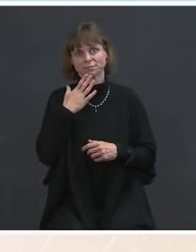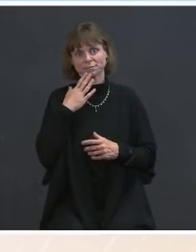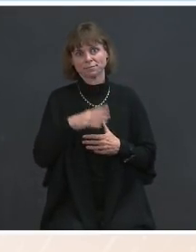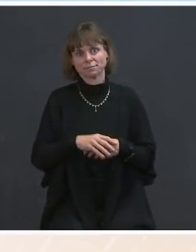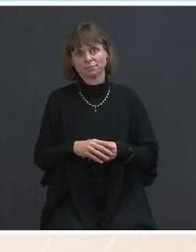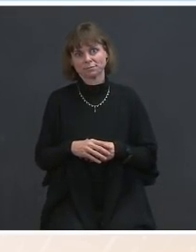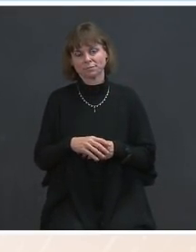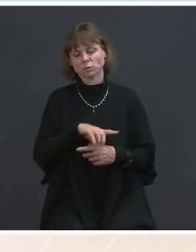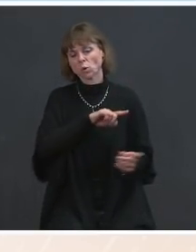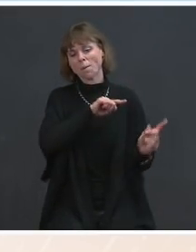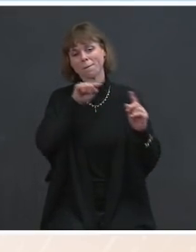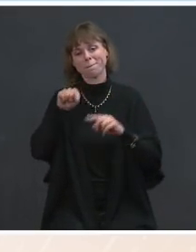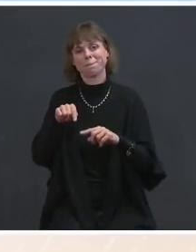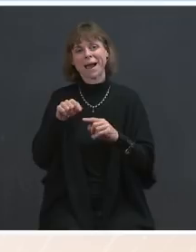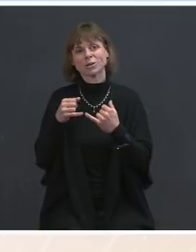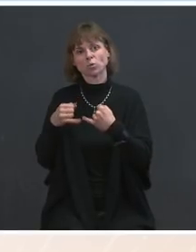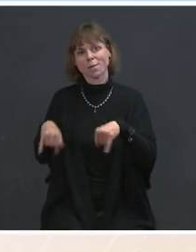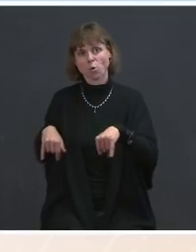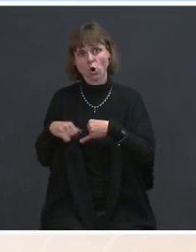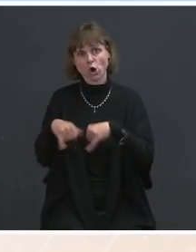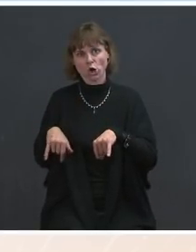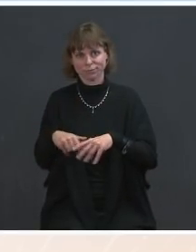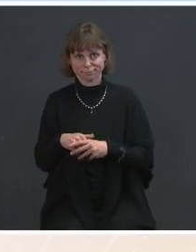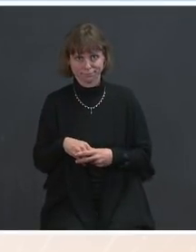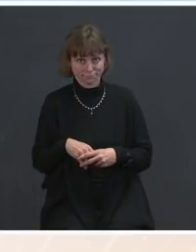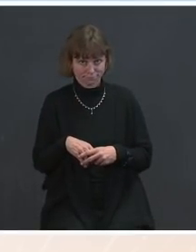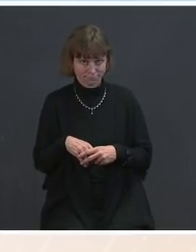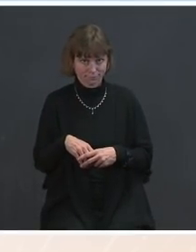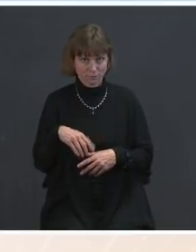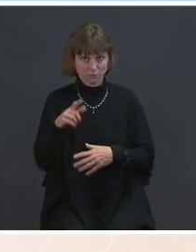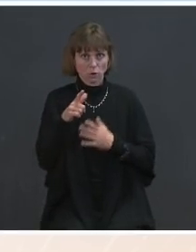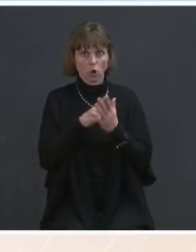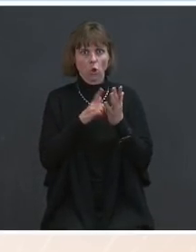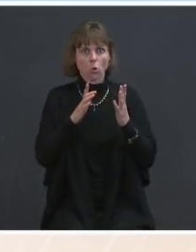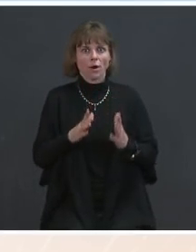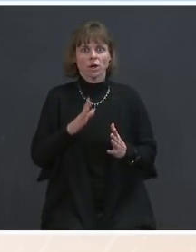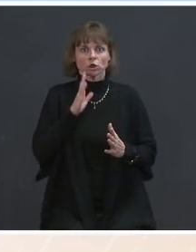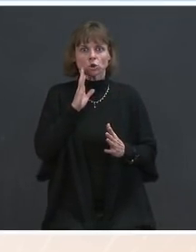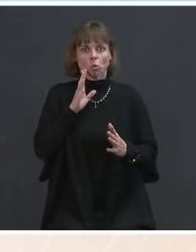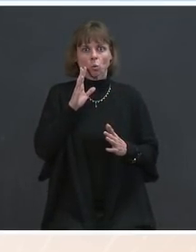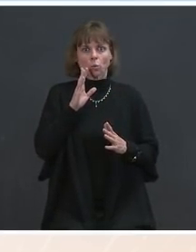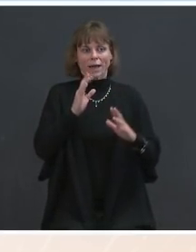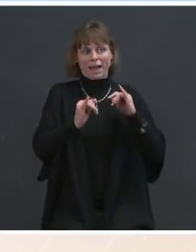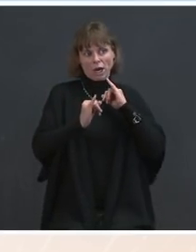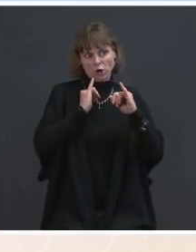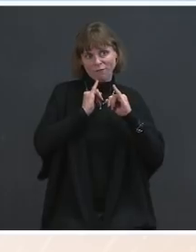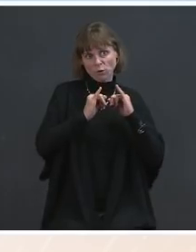There were lawyers who interviewed some children that were in facilities. The children described sleeping on the floor,